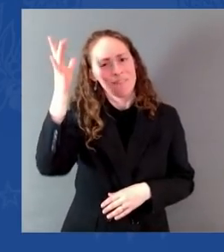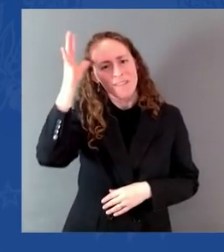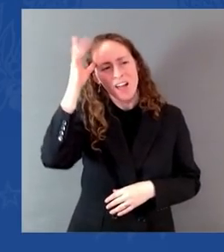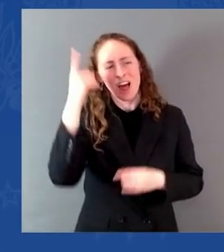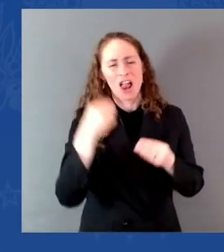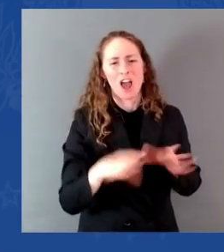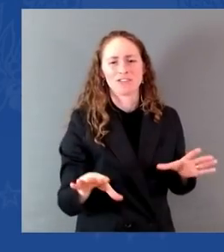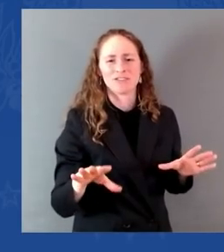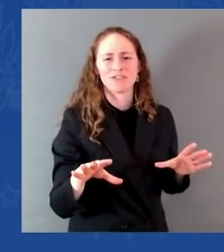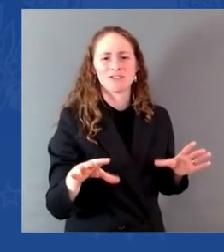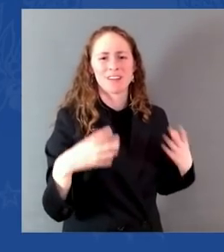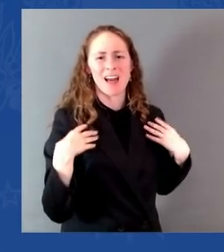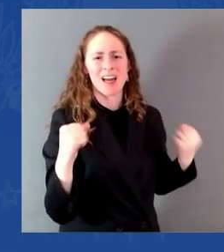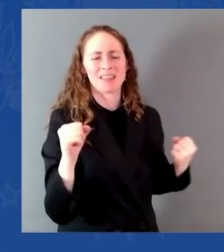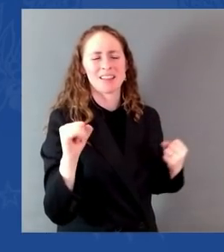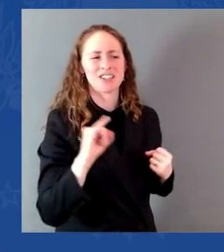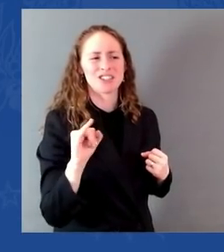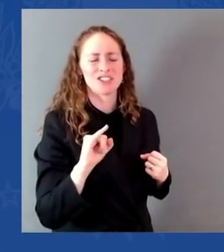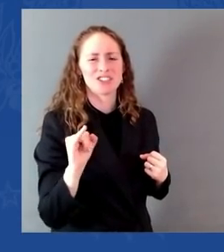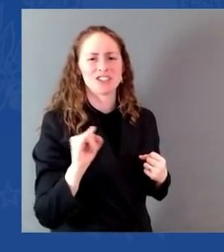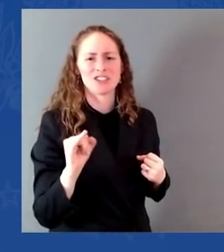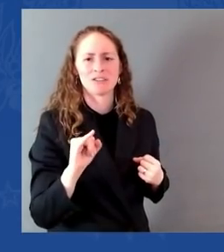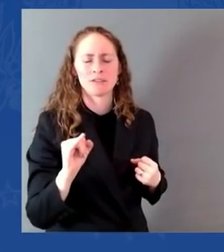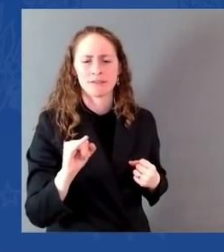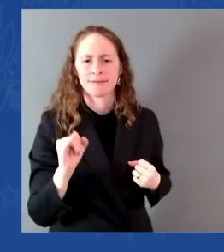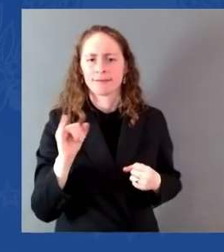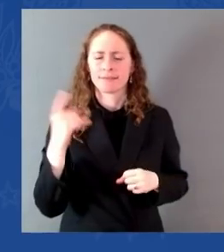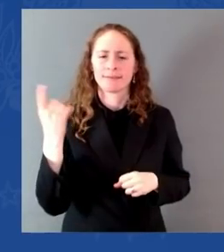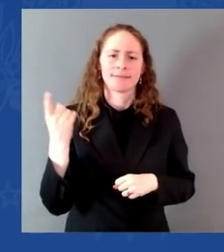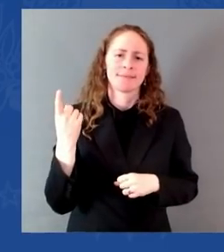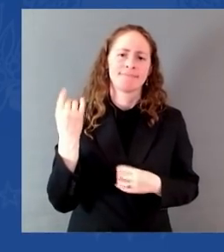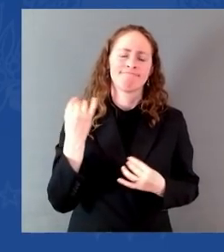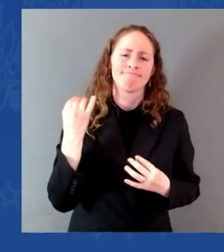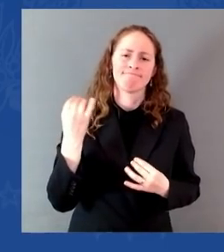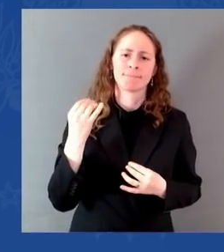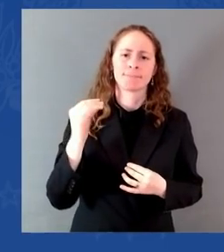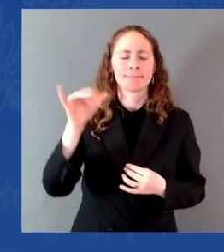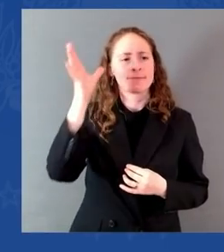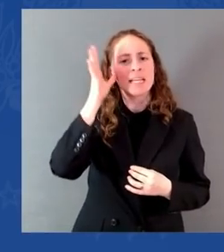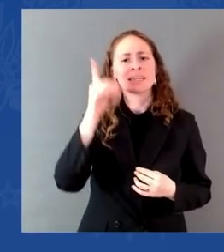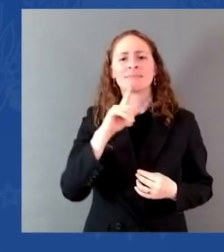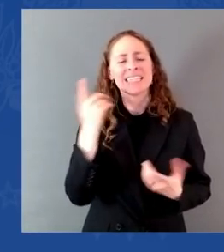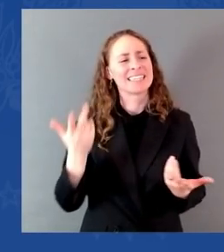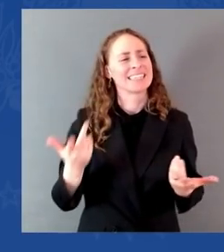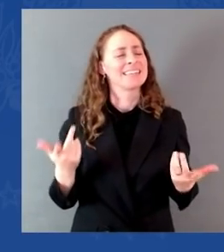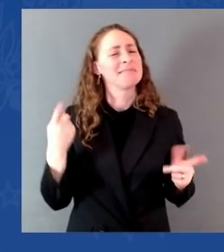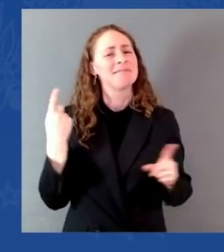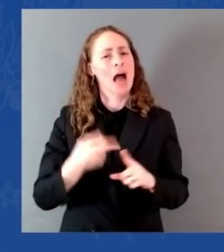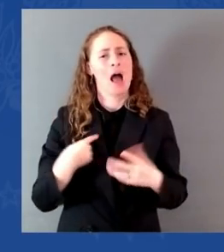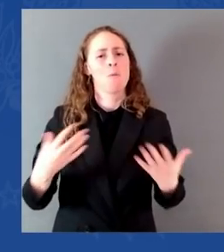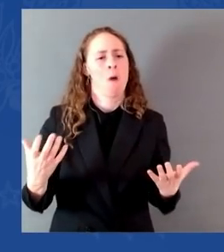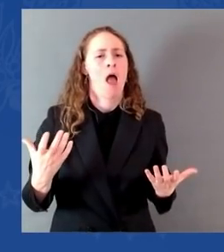A little bit of breathing room." This law is going to make high-speed Internet affordable and available everywhere in America,